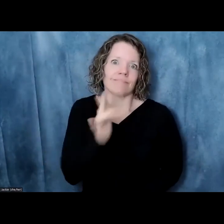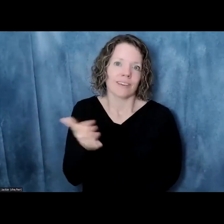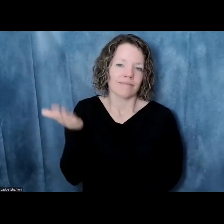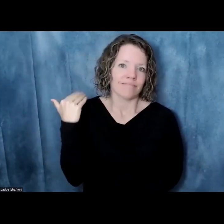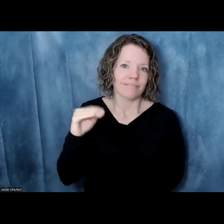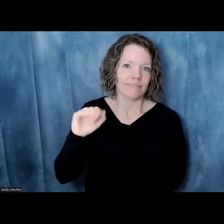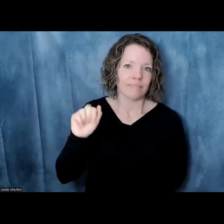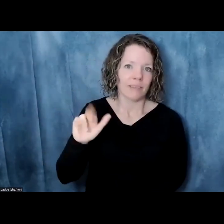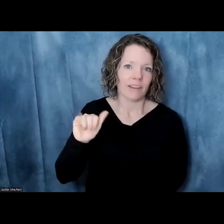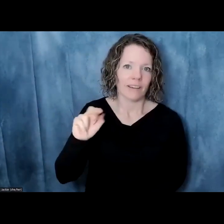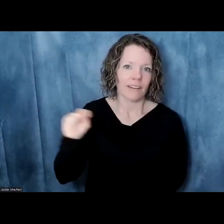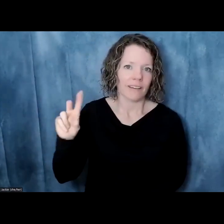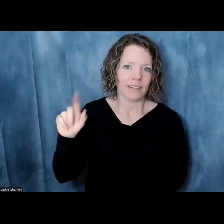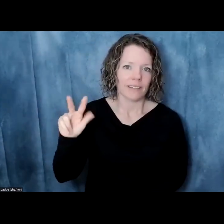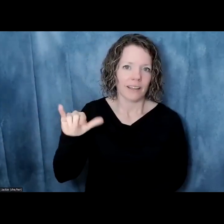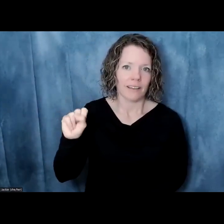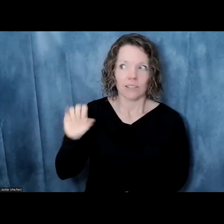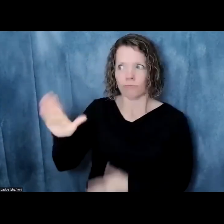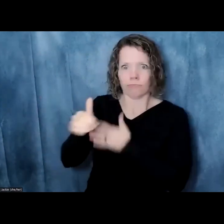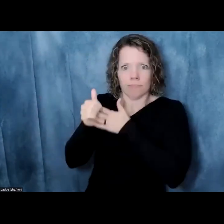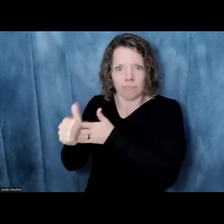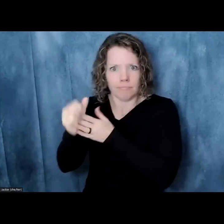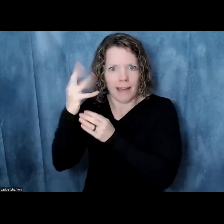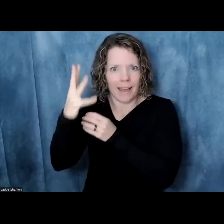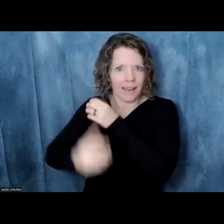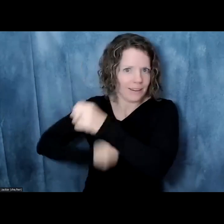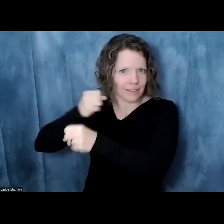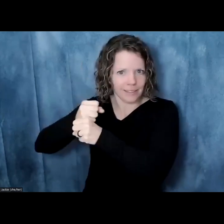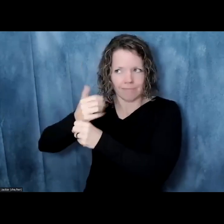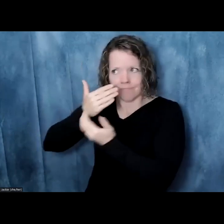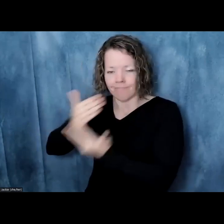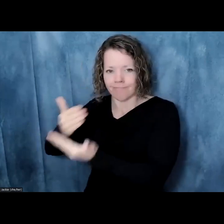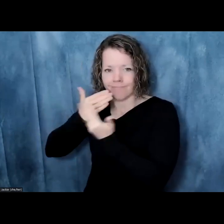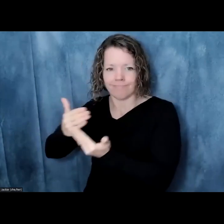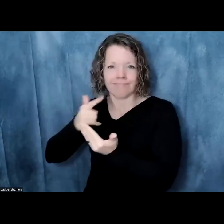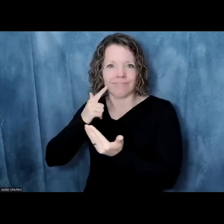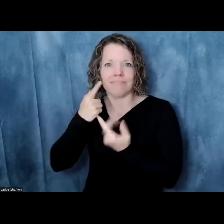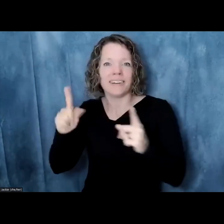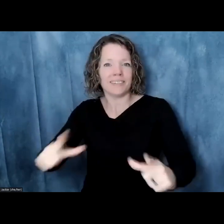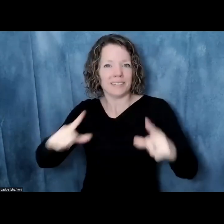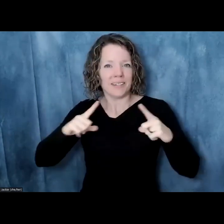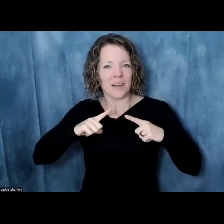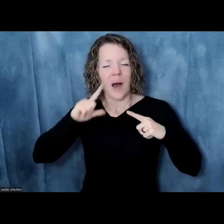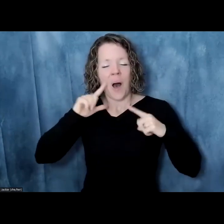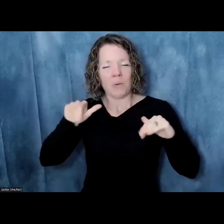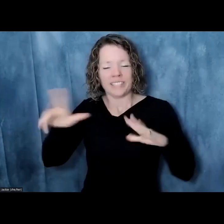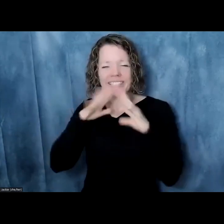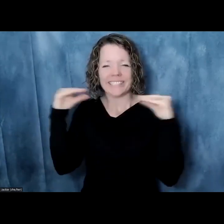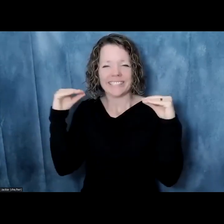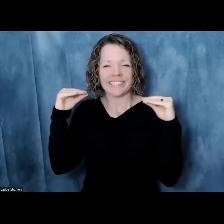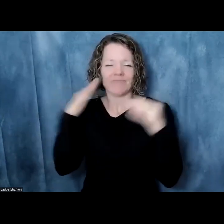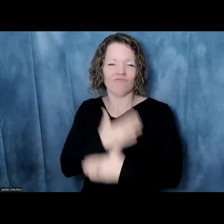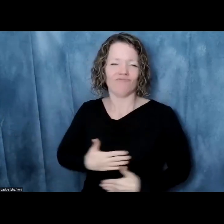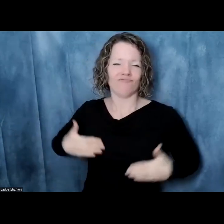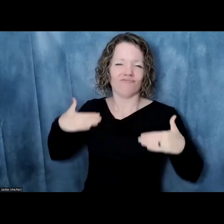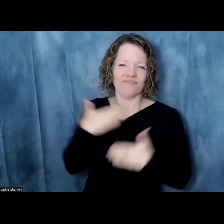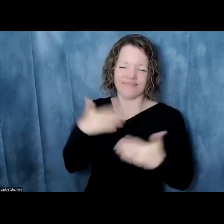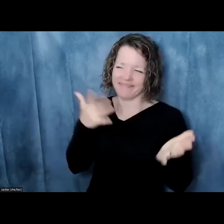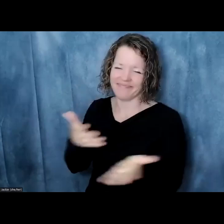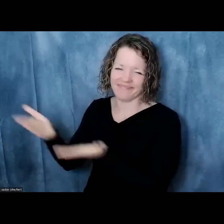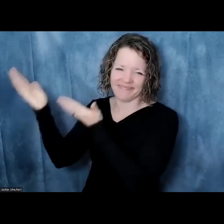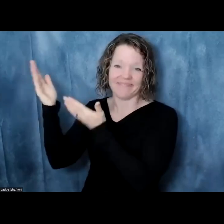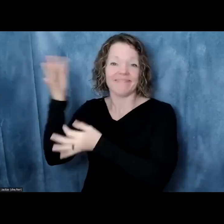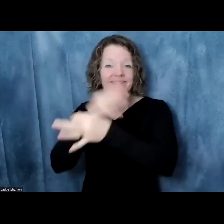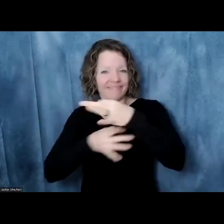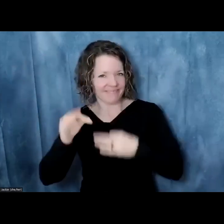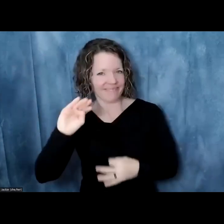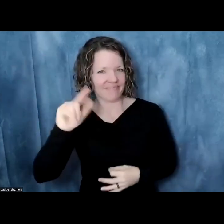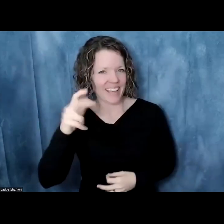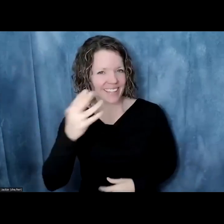work for many decades and I hope she is happily enjoying her retirement. I appreciate all who